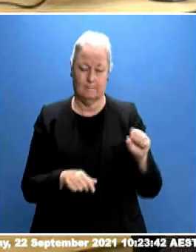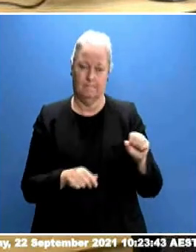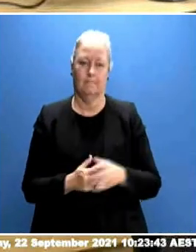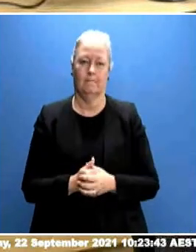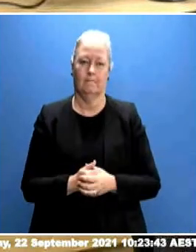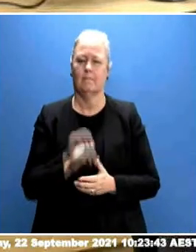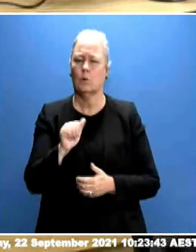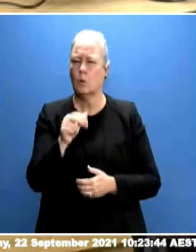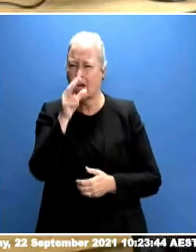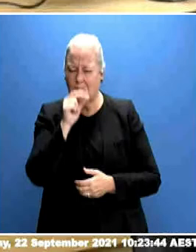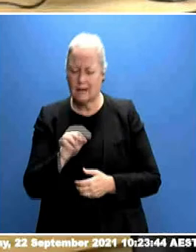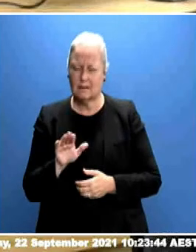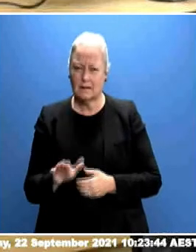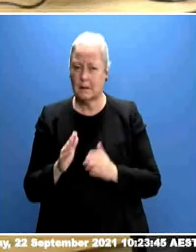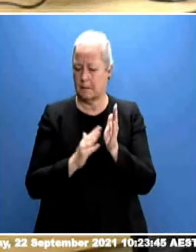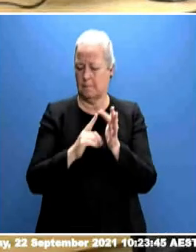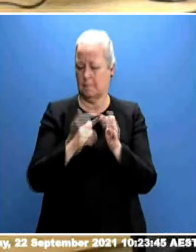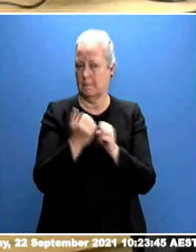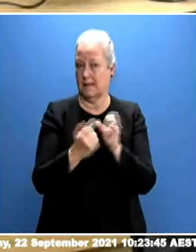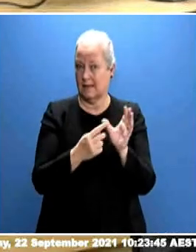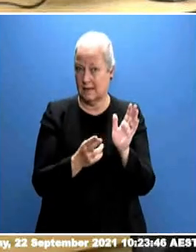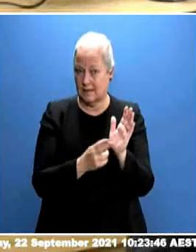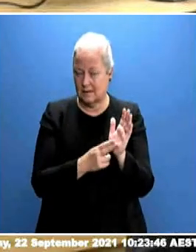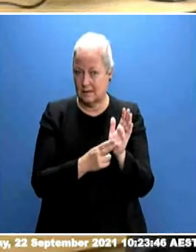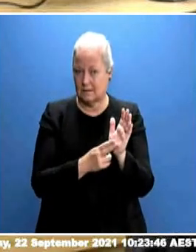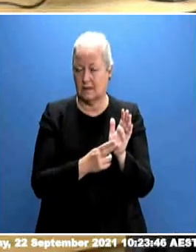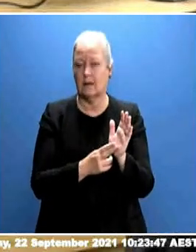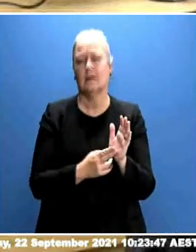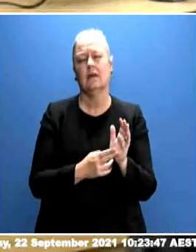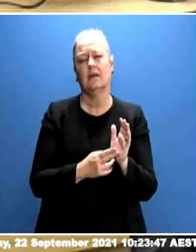And your youngest child Megan has what you refer to